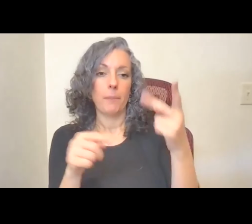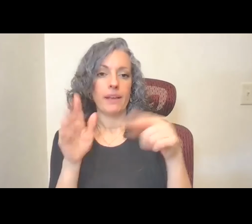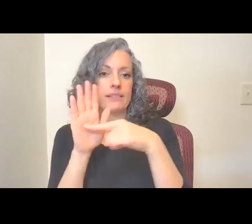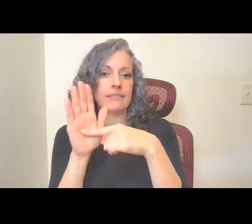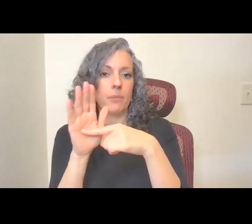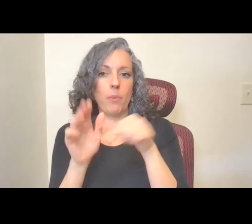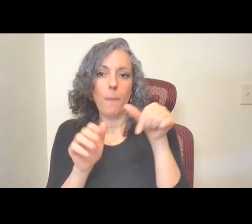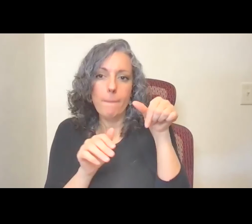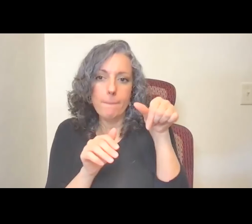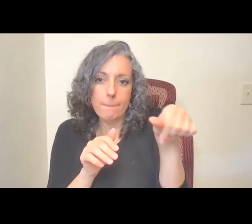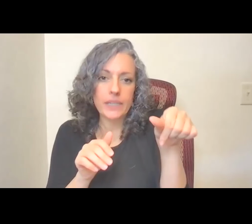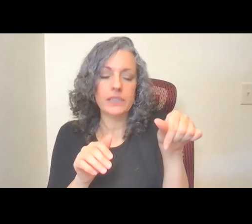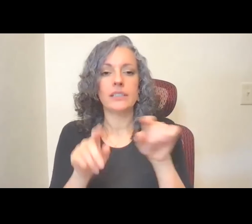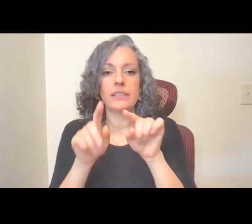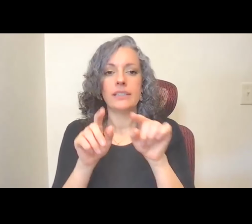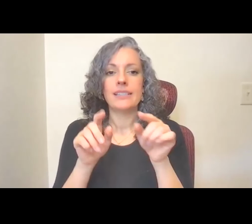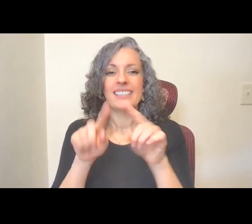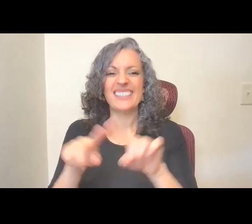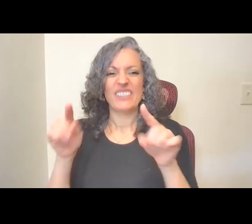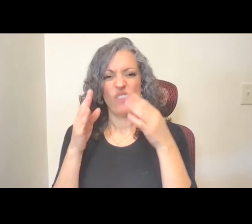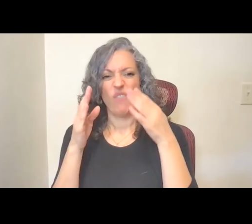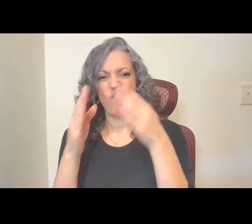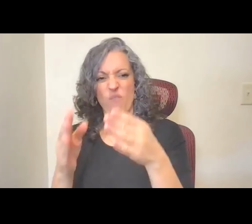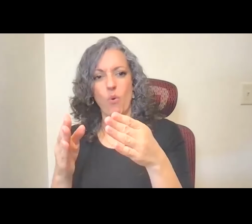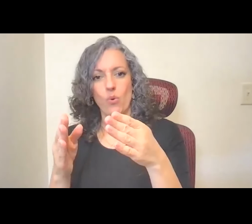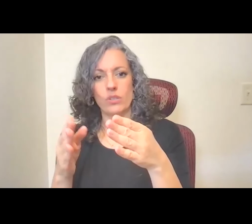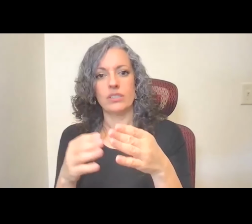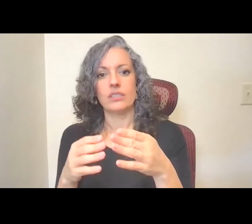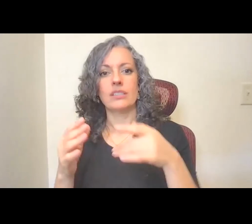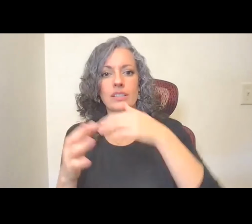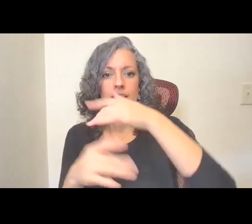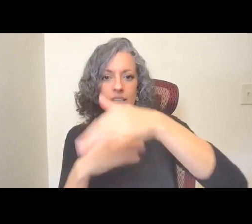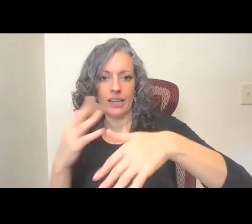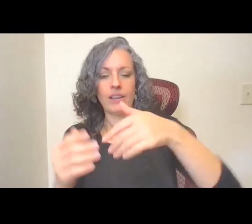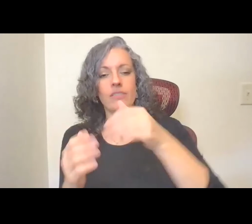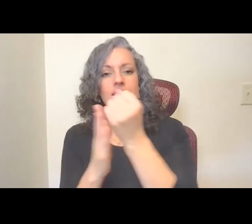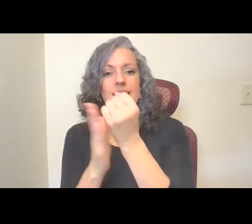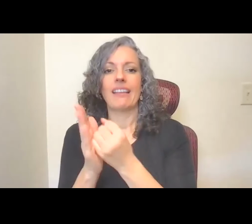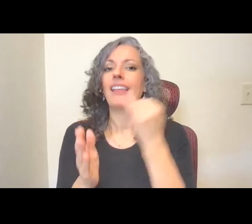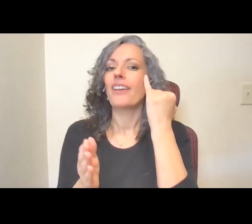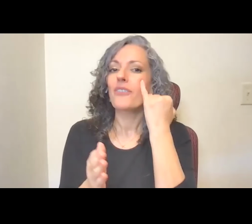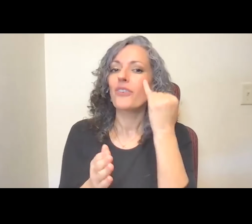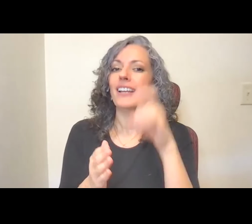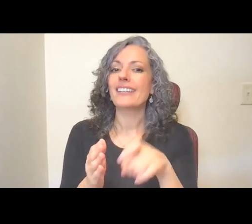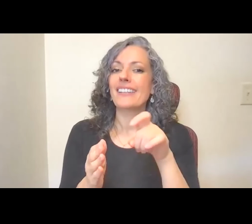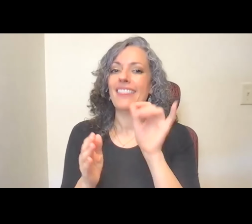state, a focus state, a negative state, and in case I need that, a disabled state, for different